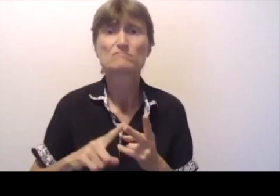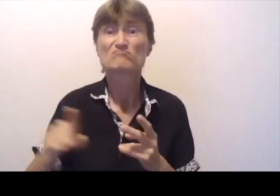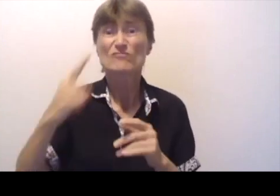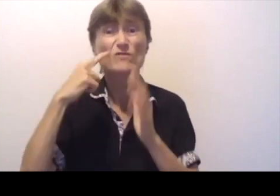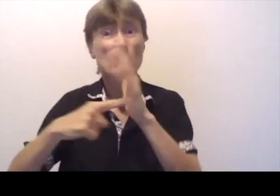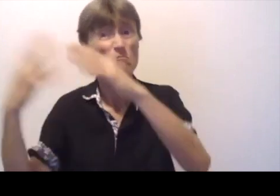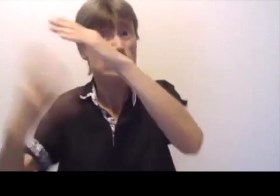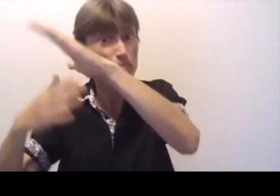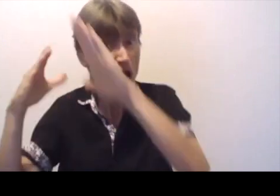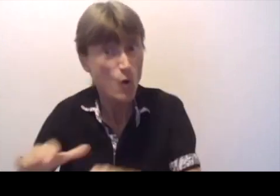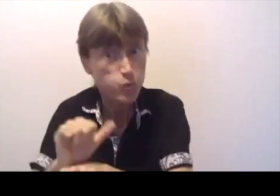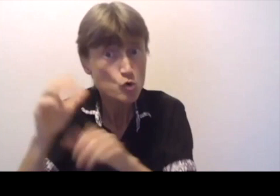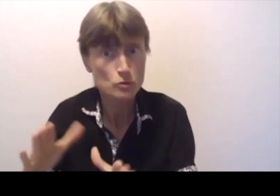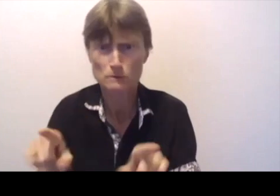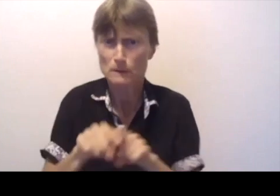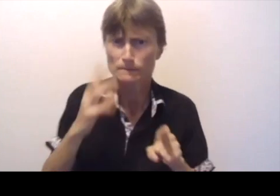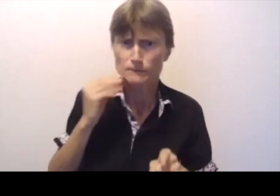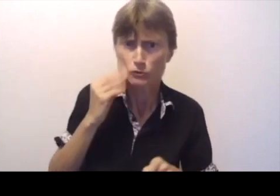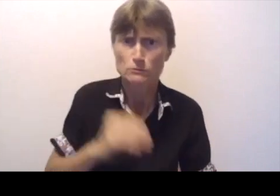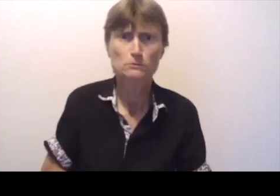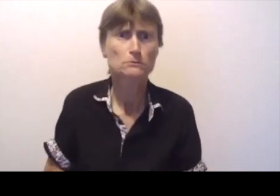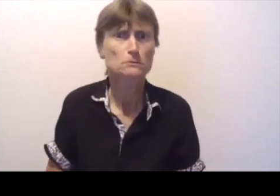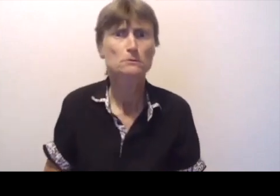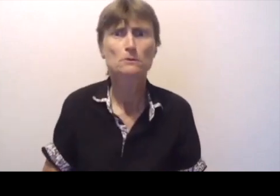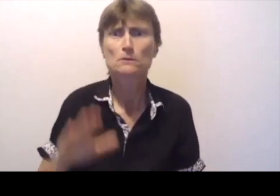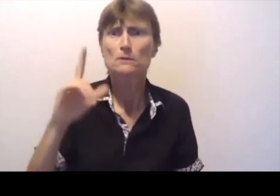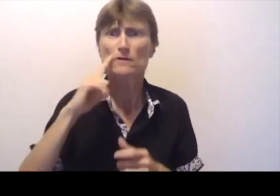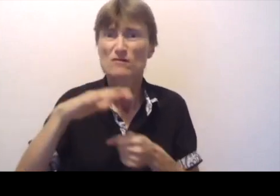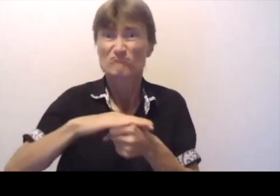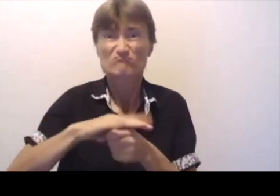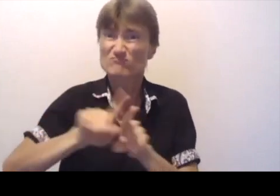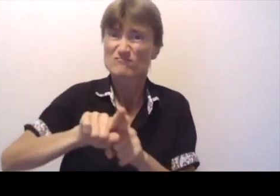domestic workers in the labor law they've been excluded similar exclusions